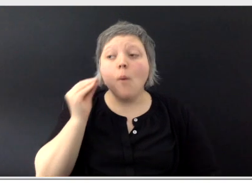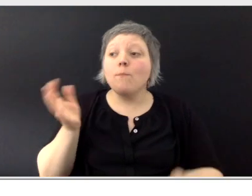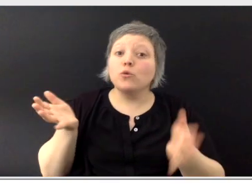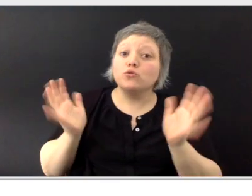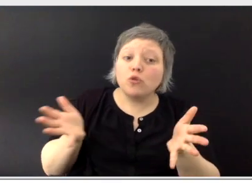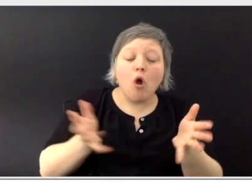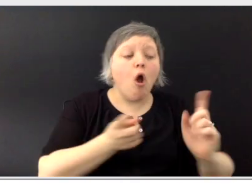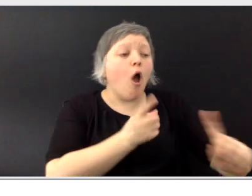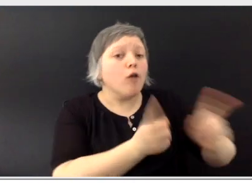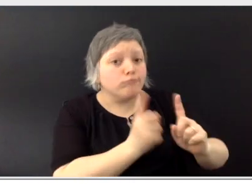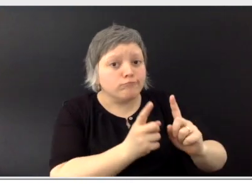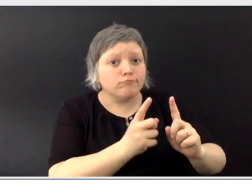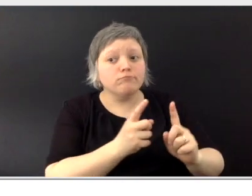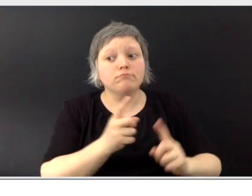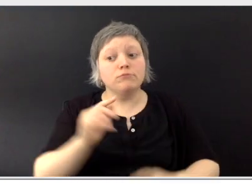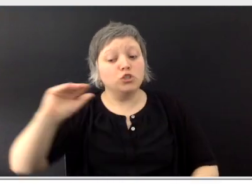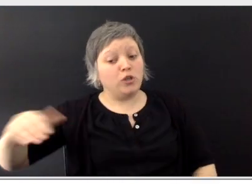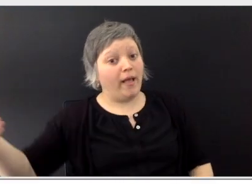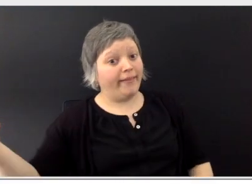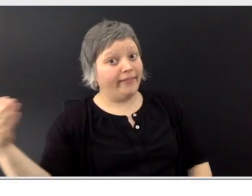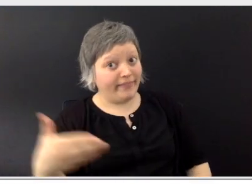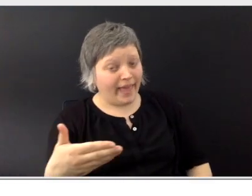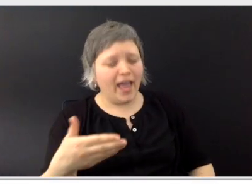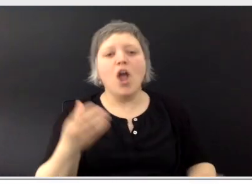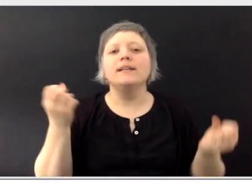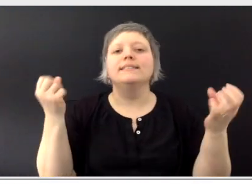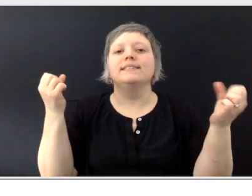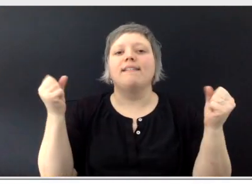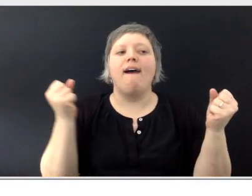if your child who's deaf or hard of hearing is there. That way they have access to that